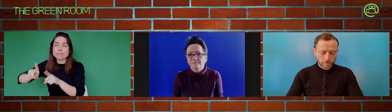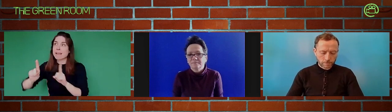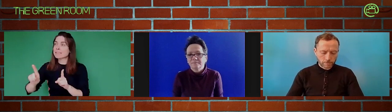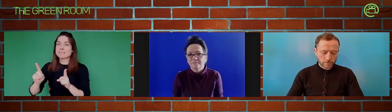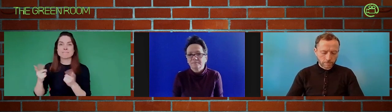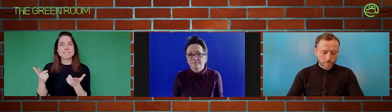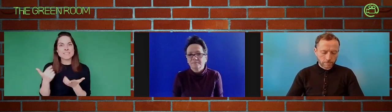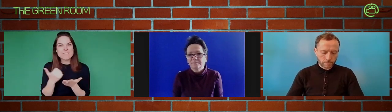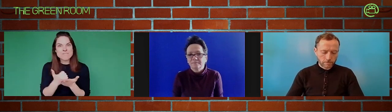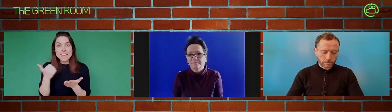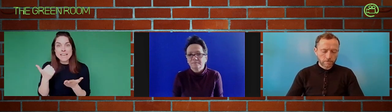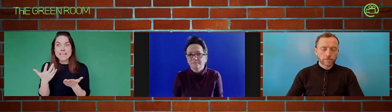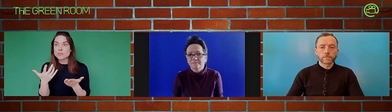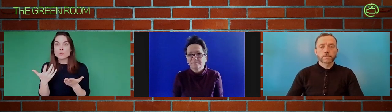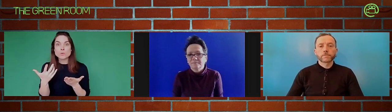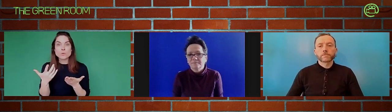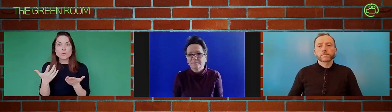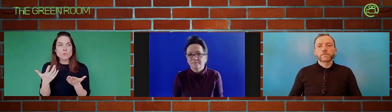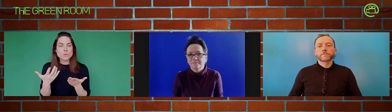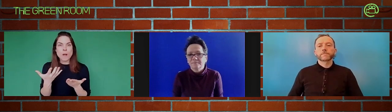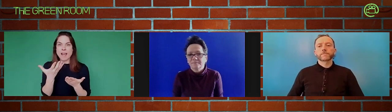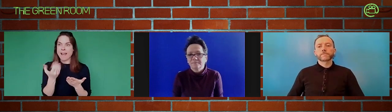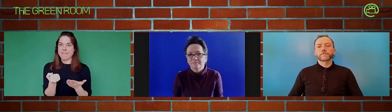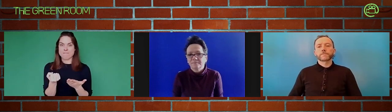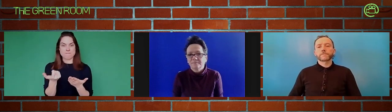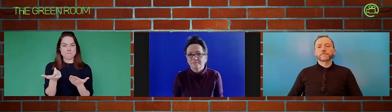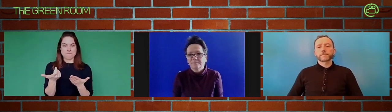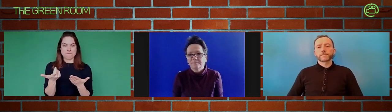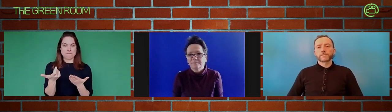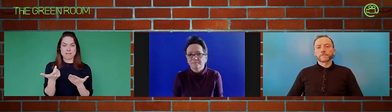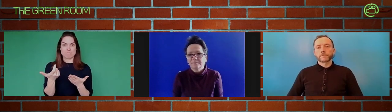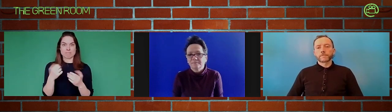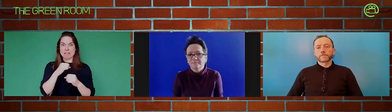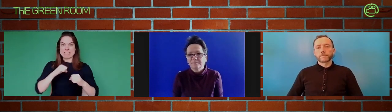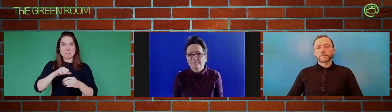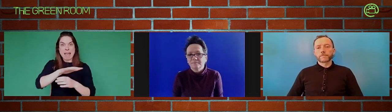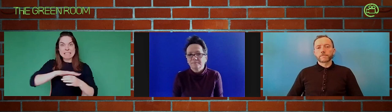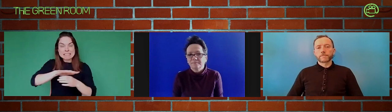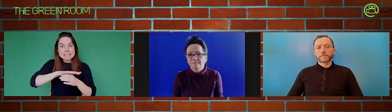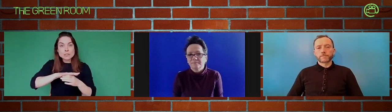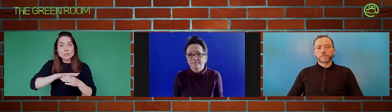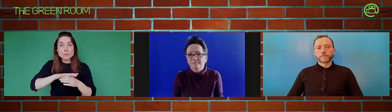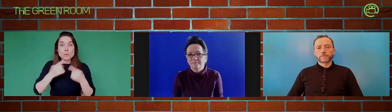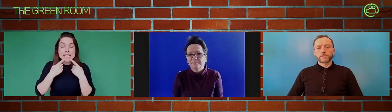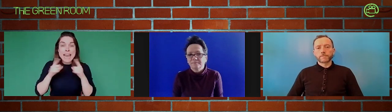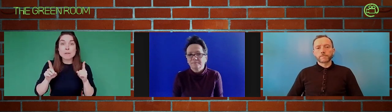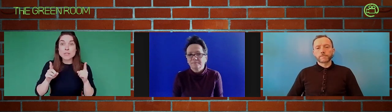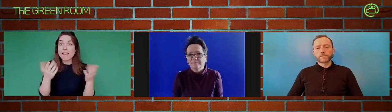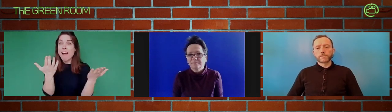there's other things you can do, and or companies for example Deafinitely courses,